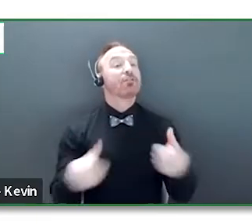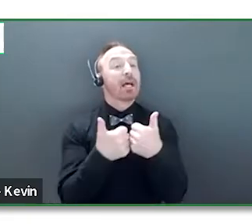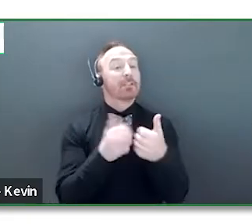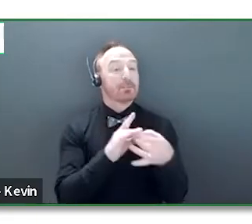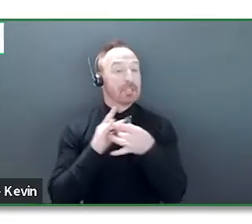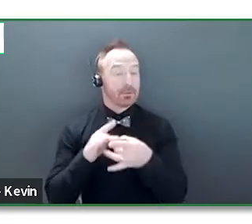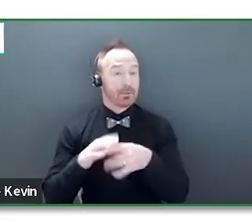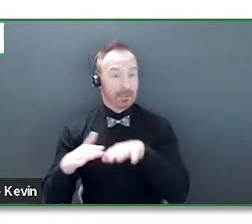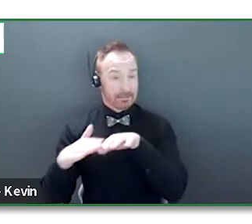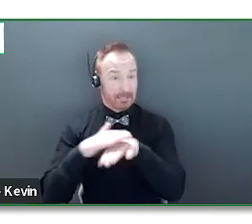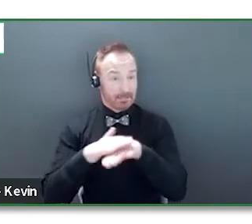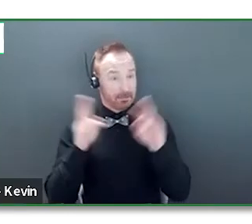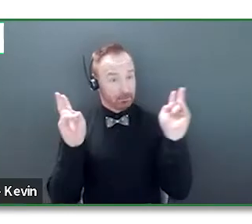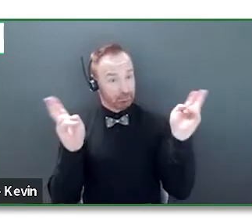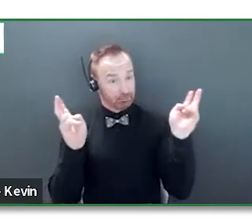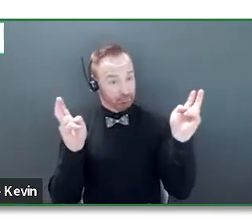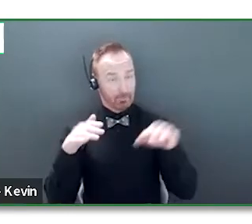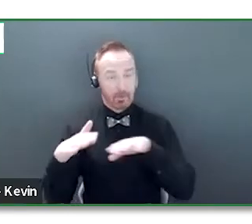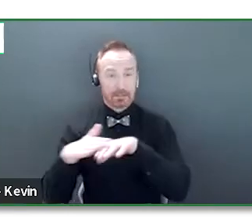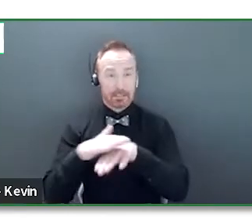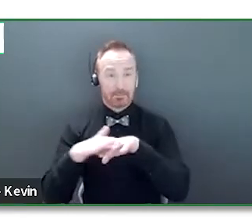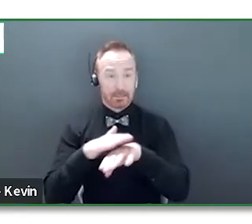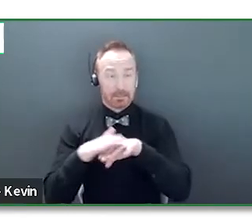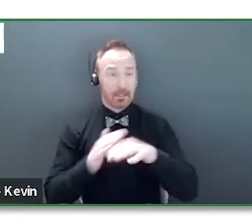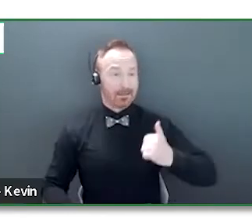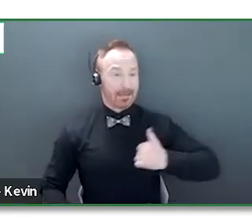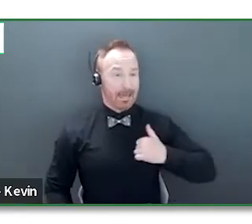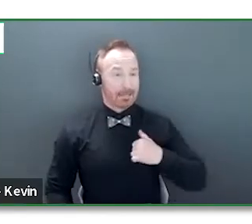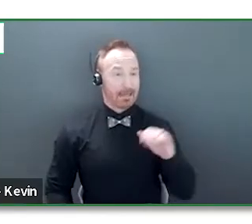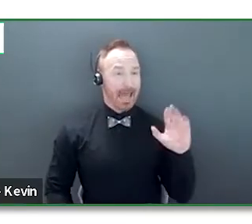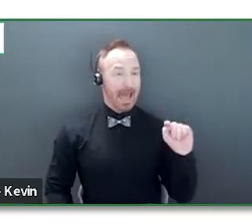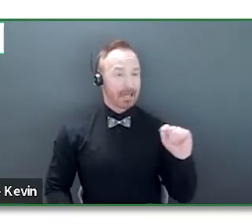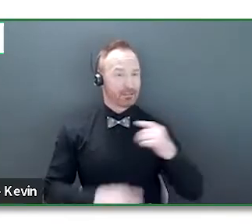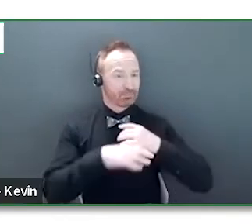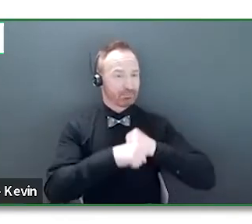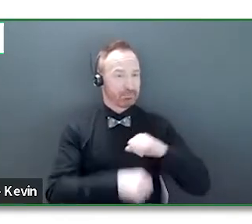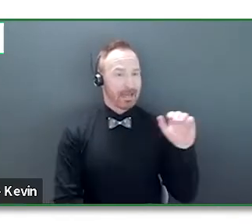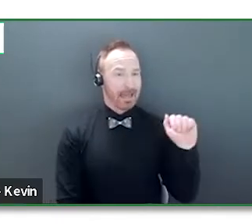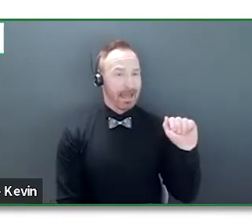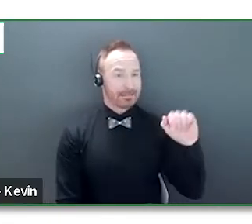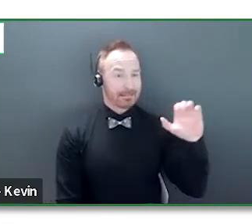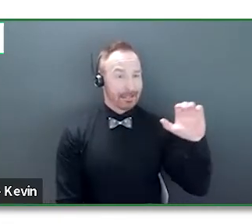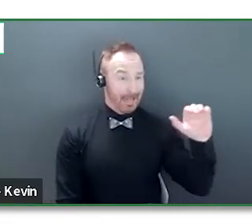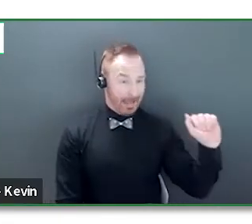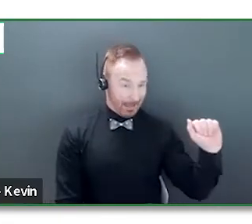for the Accessible Canada Act, making such a vast and diverse agency